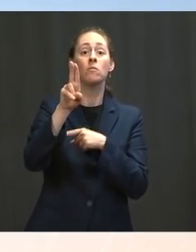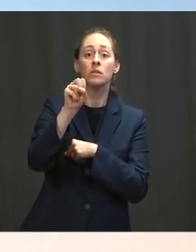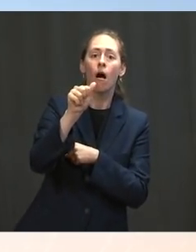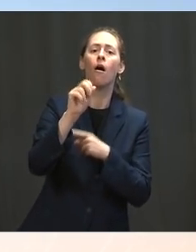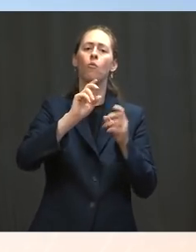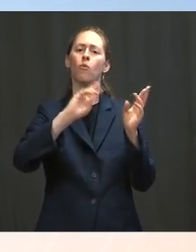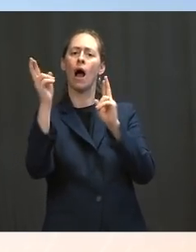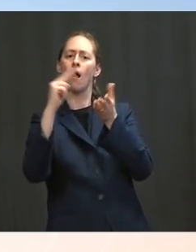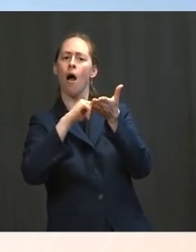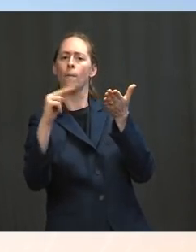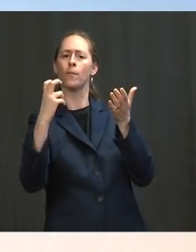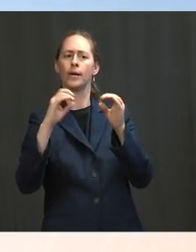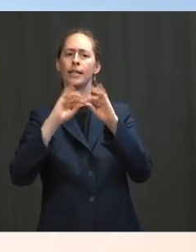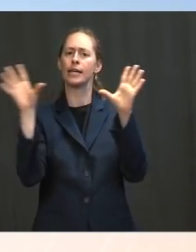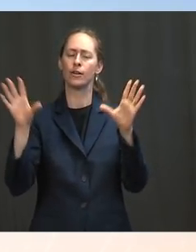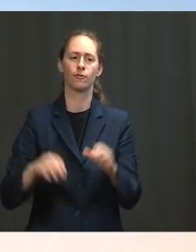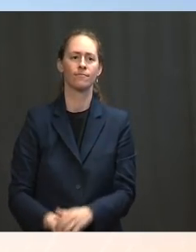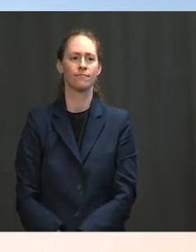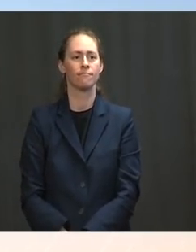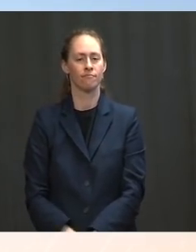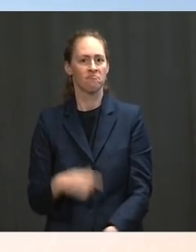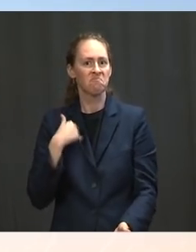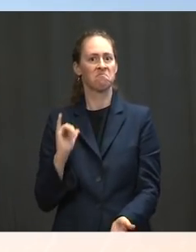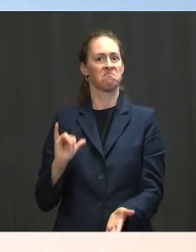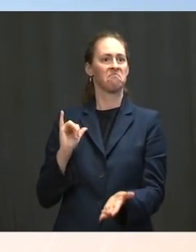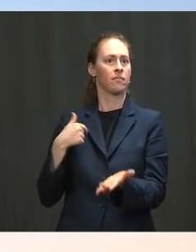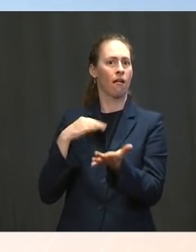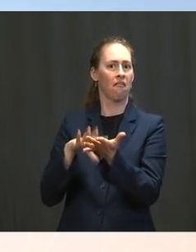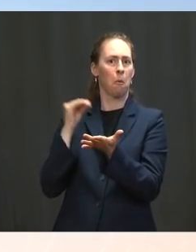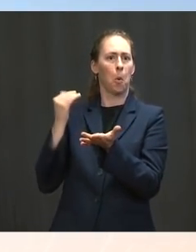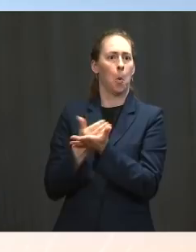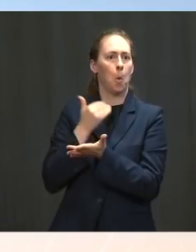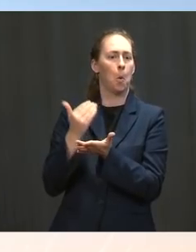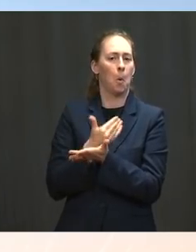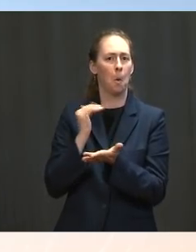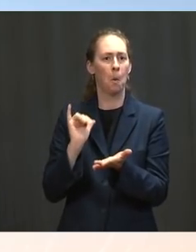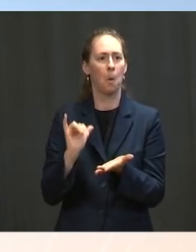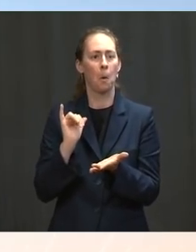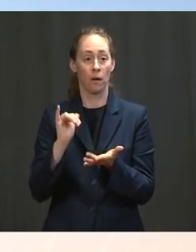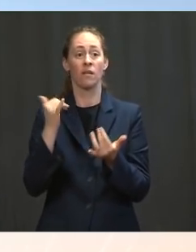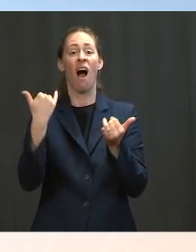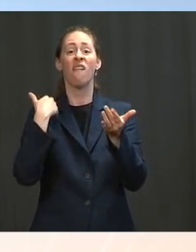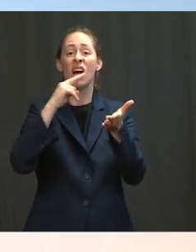we'll see what you all think -- is that under current labeling rules, most grass-fed beef labeled "Product of USA"